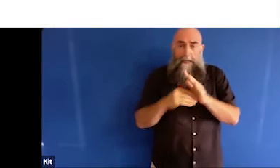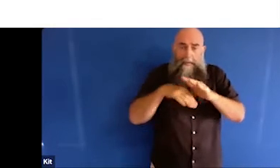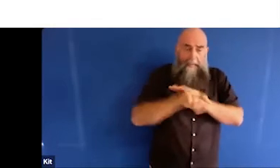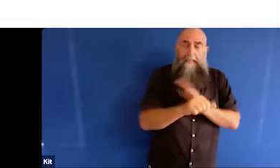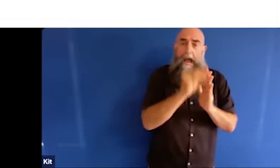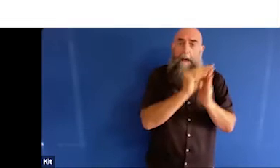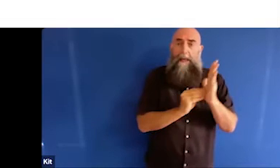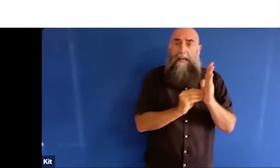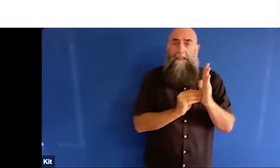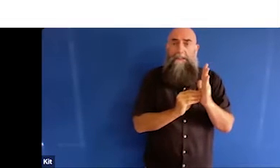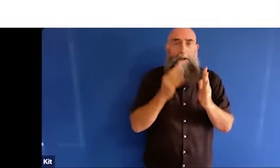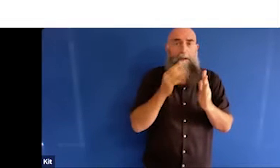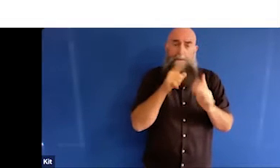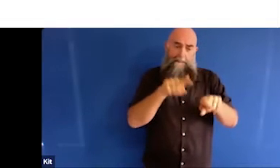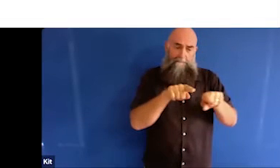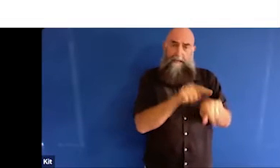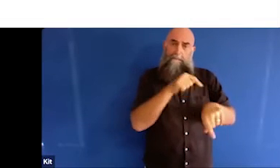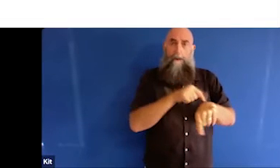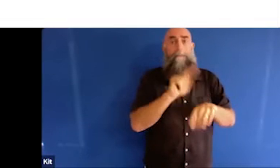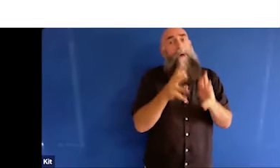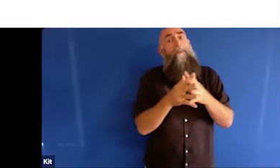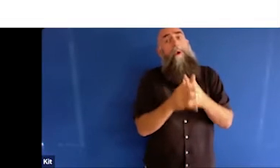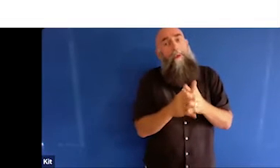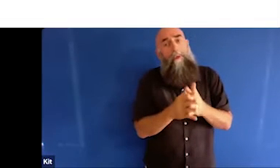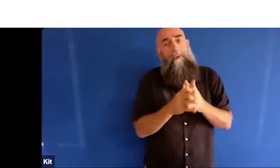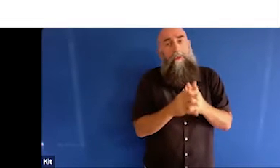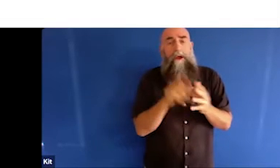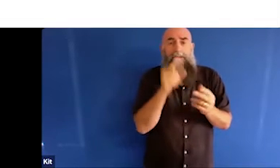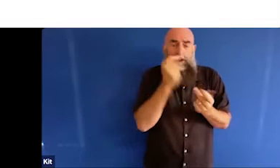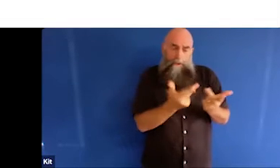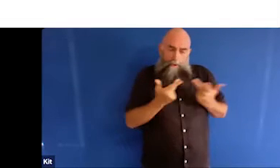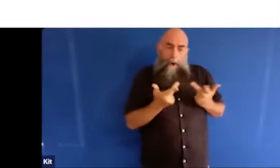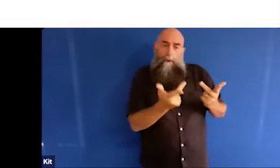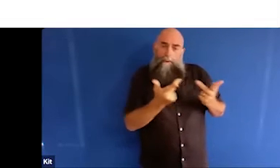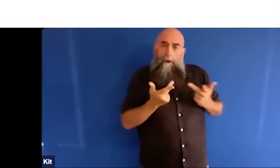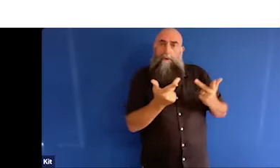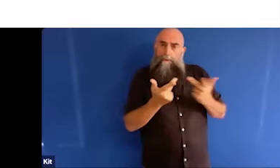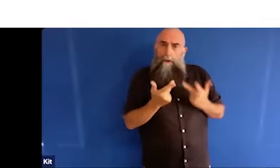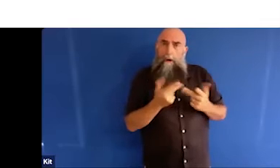you apply, but it's definitely advantageous to if you can show the people you'll be working with.